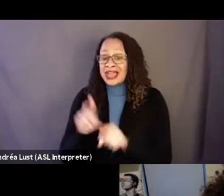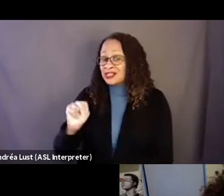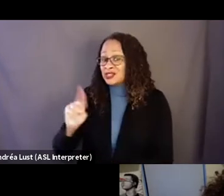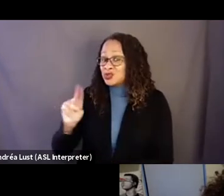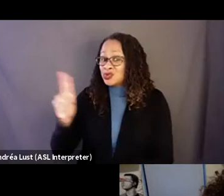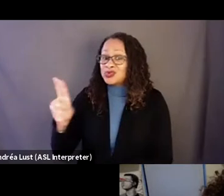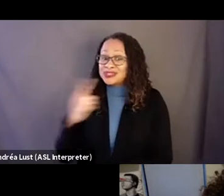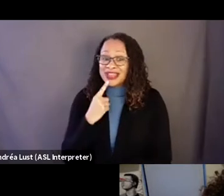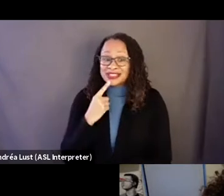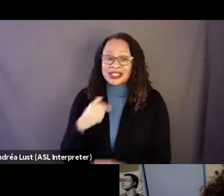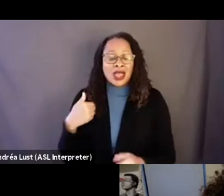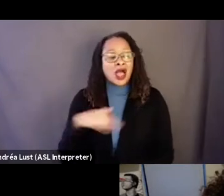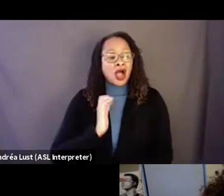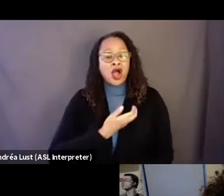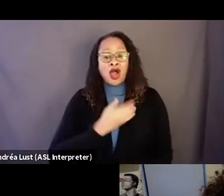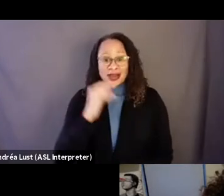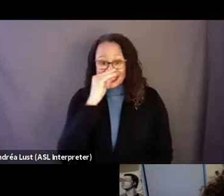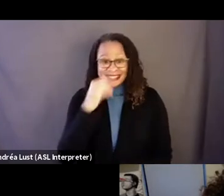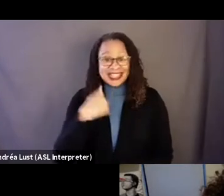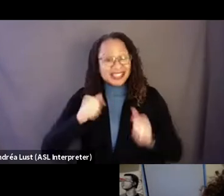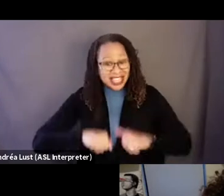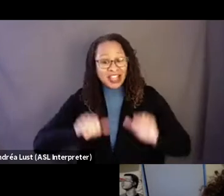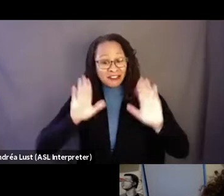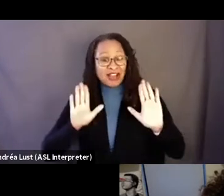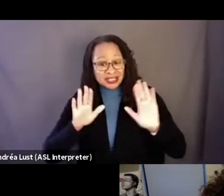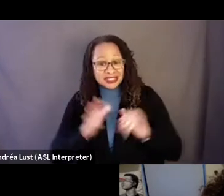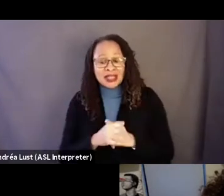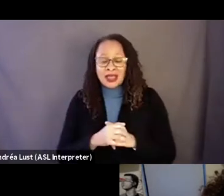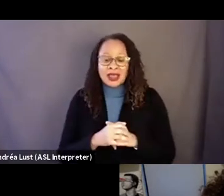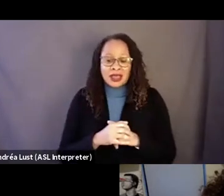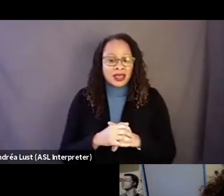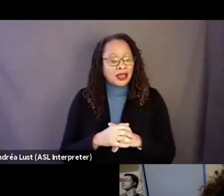our kids have sacrificed in terms of getting some things.